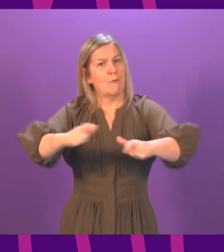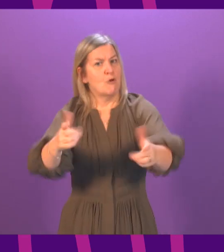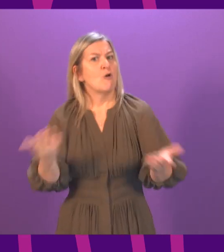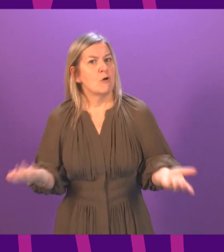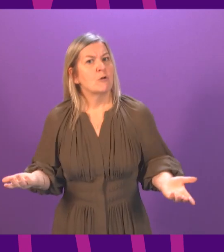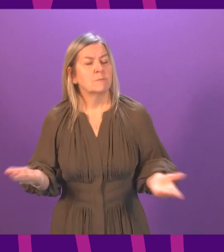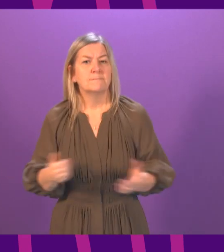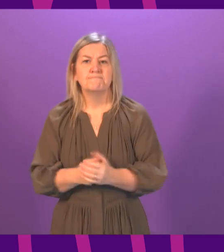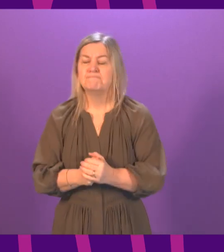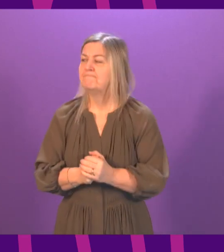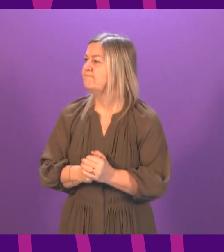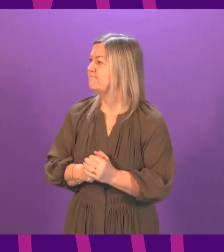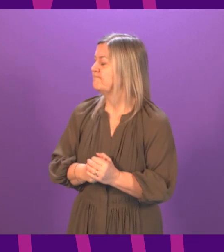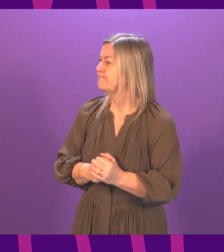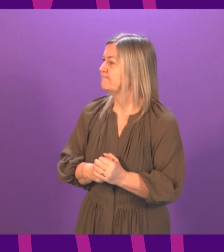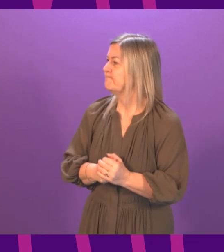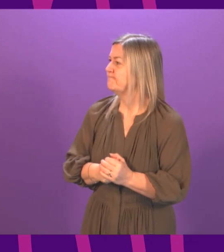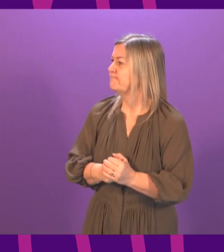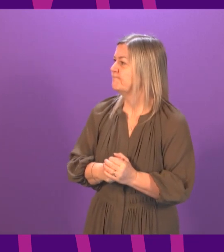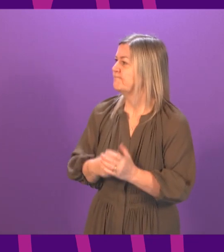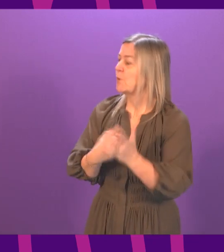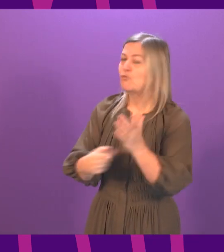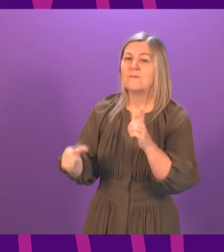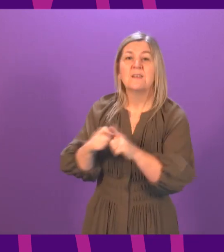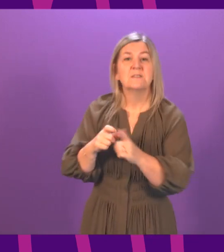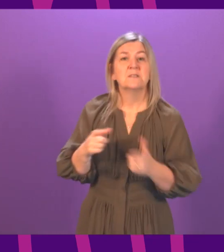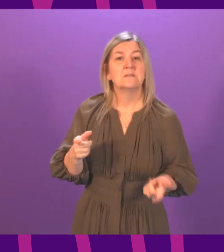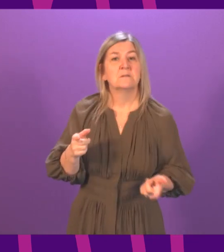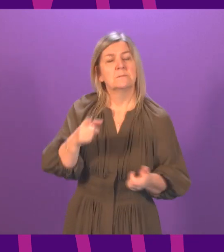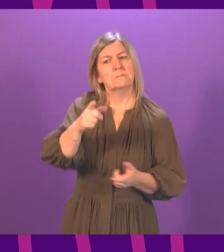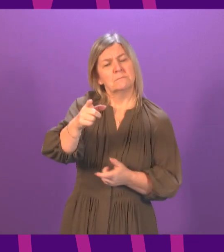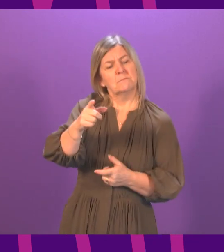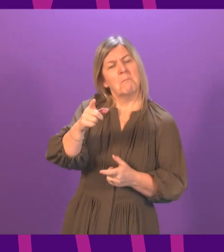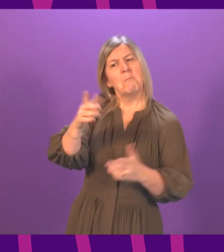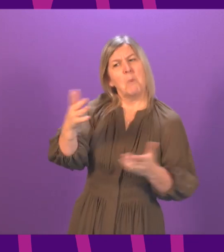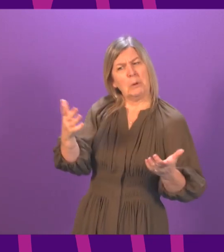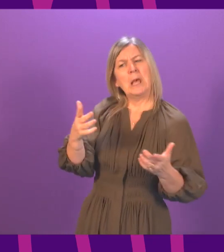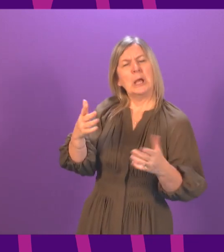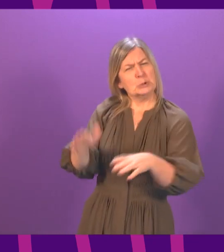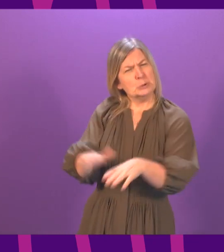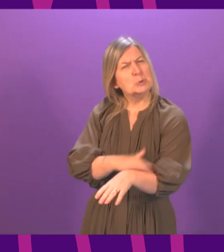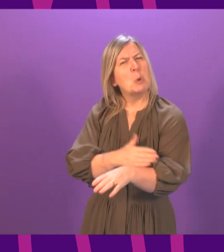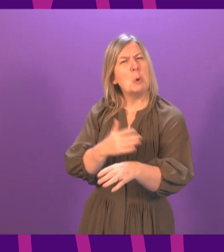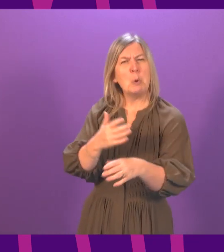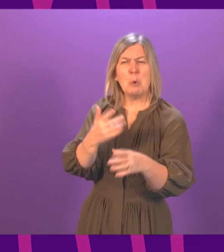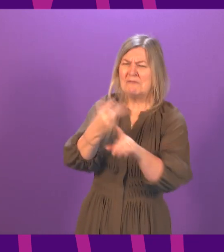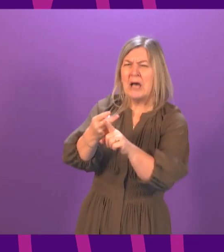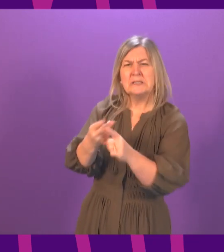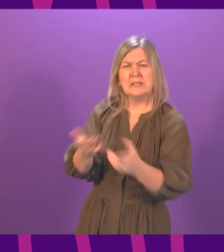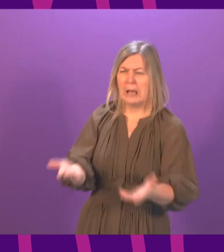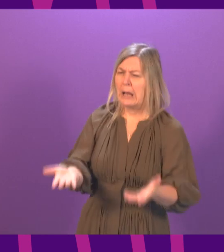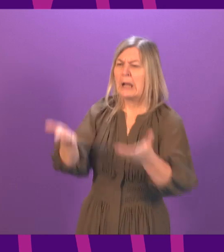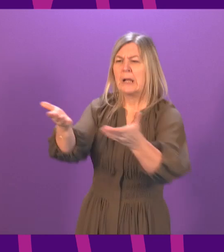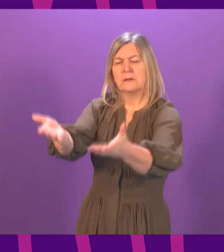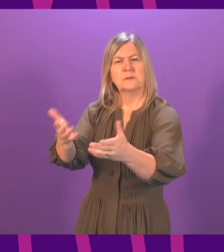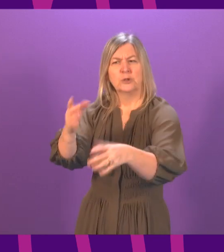Ruth Davidson: Without further action, supplies that get to GPs too slowly will continue to be an issue, but we have not heard an answer to the question whether